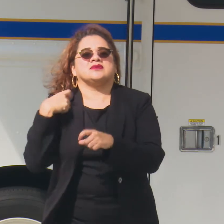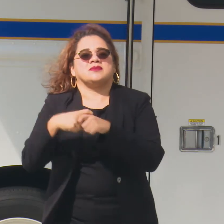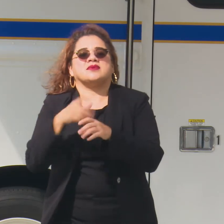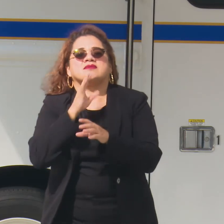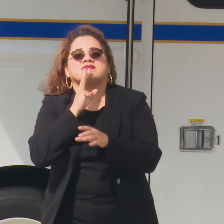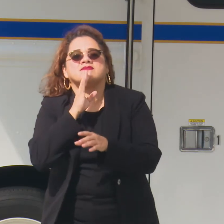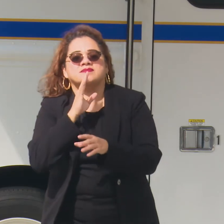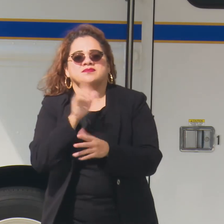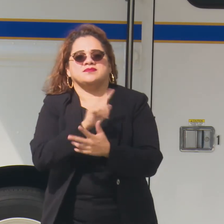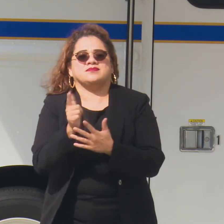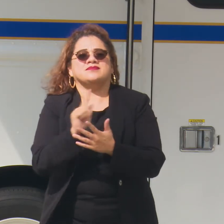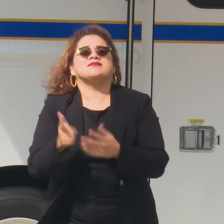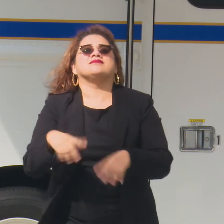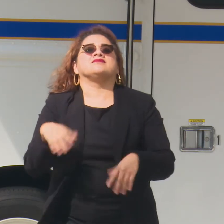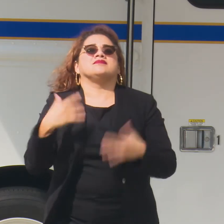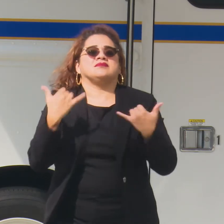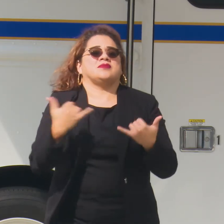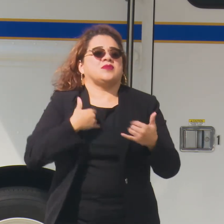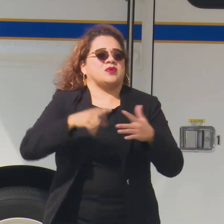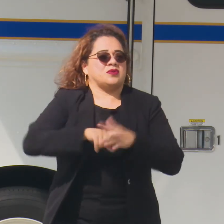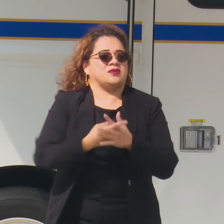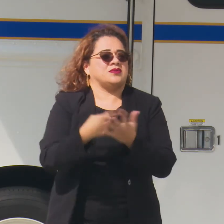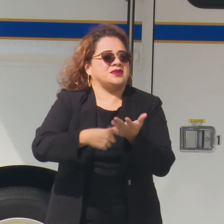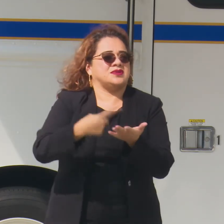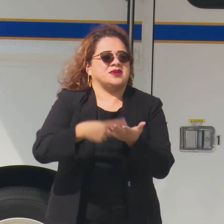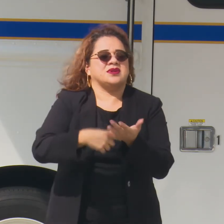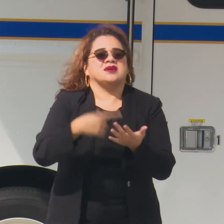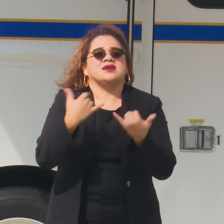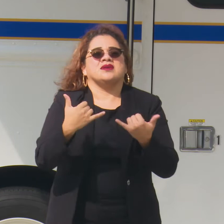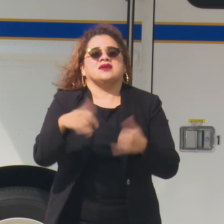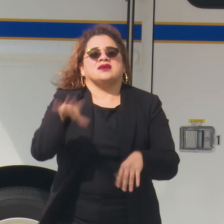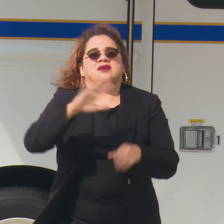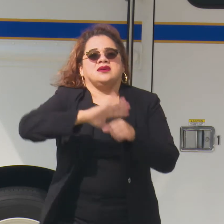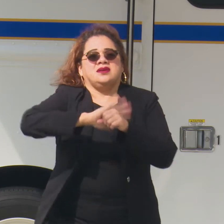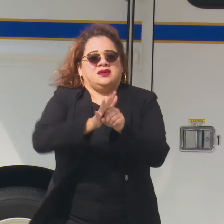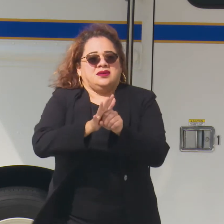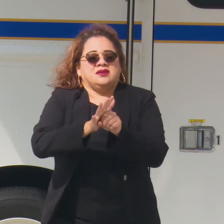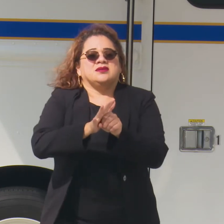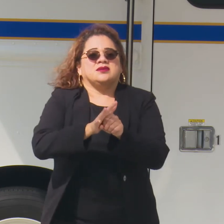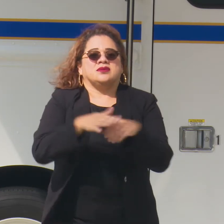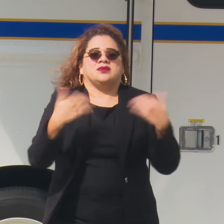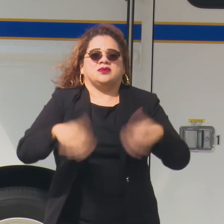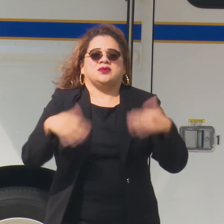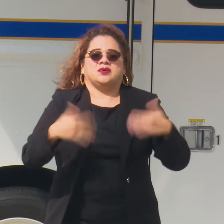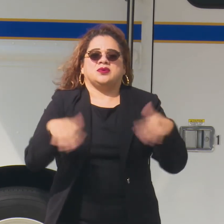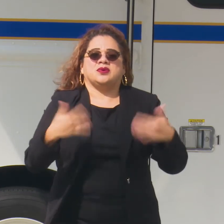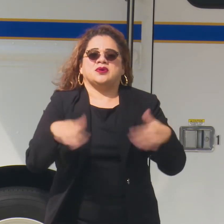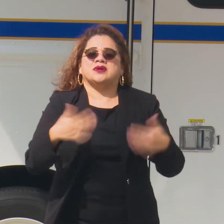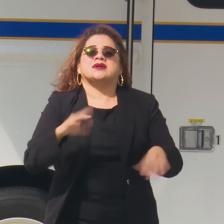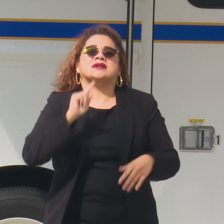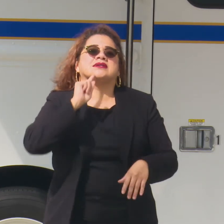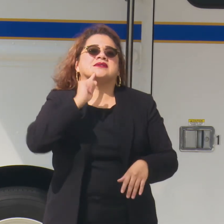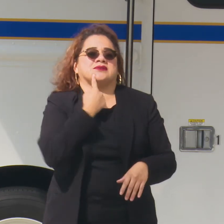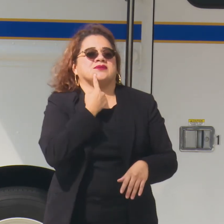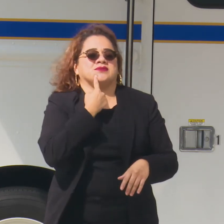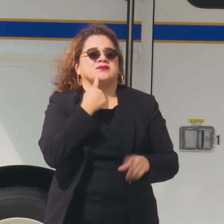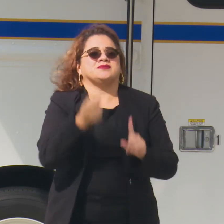I want to just begin by saying that we all know that COVID-19 is the most serious issue that we have facing cities